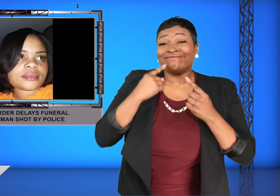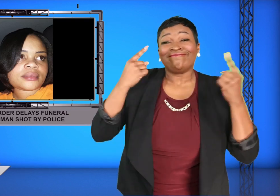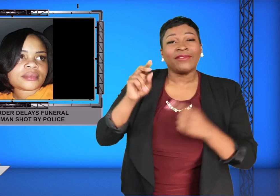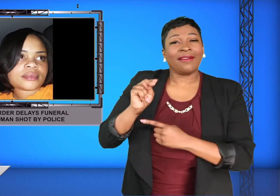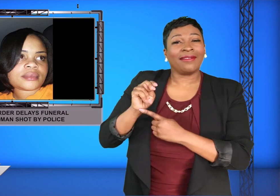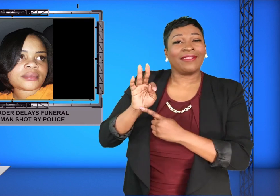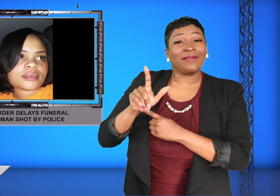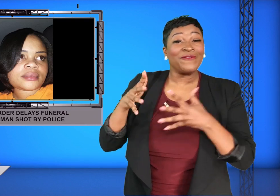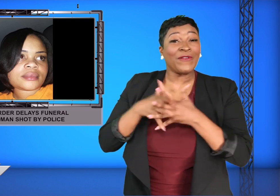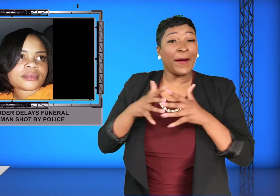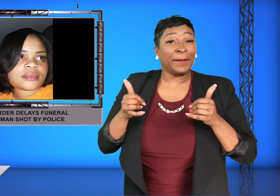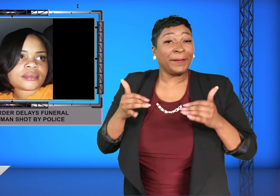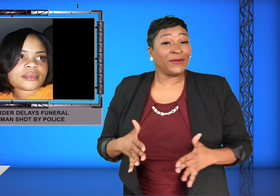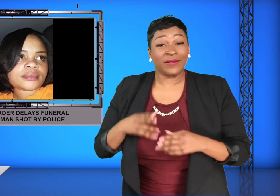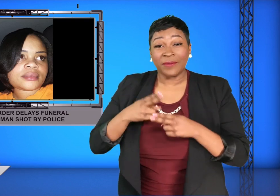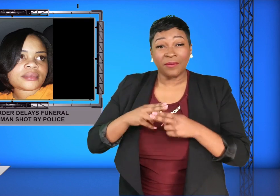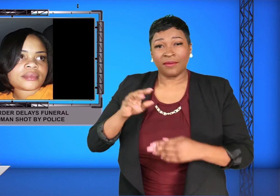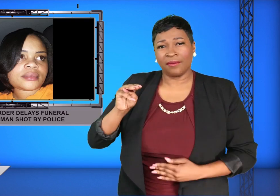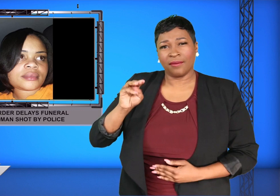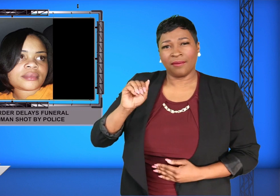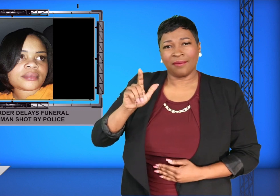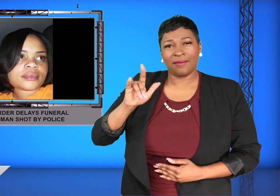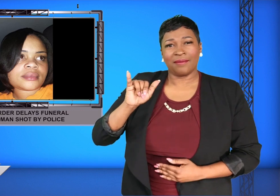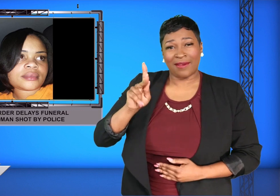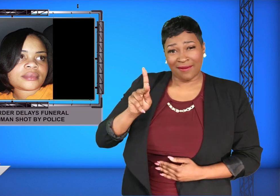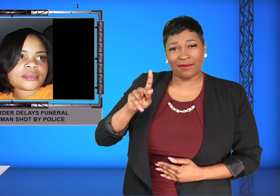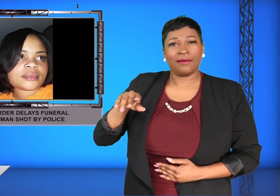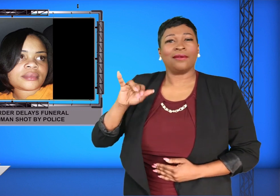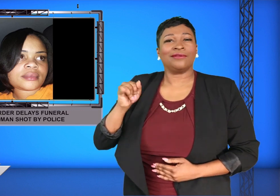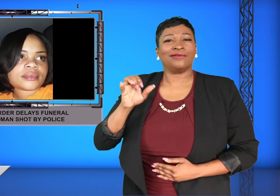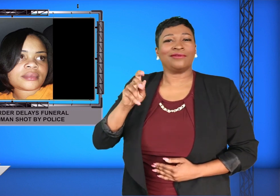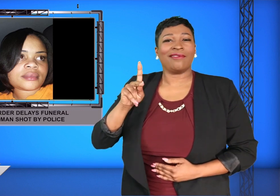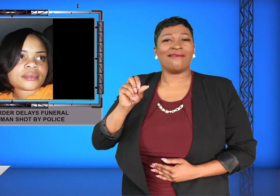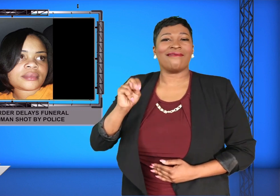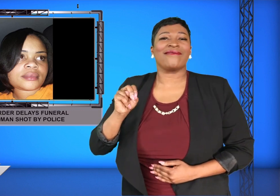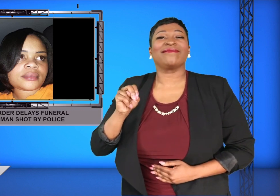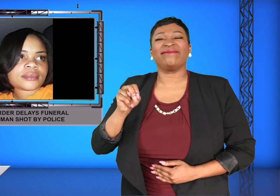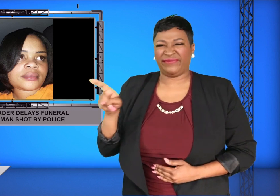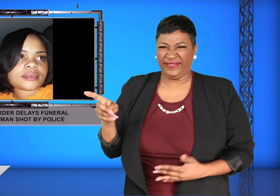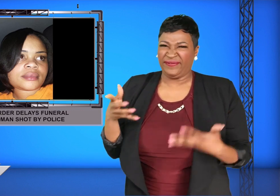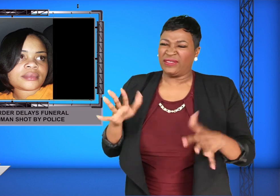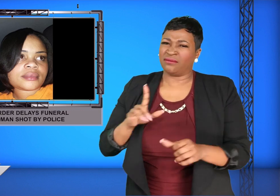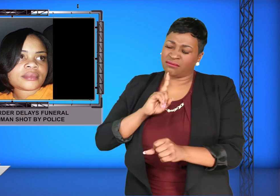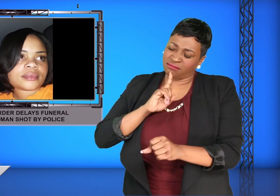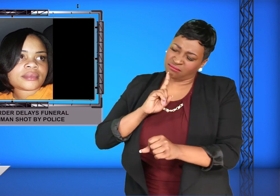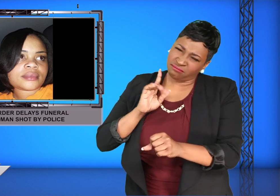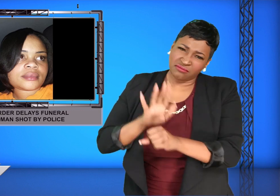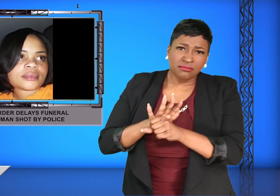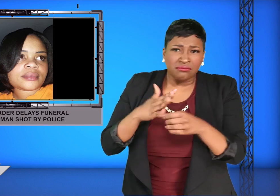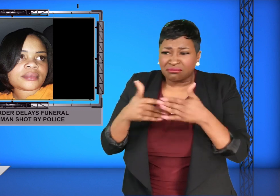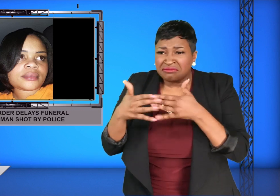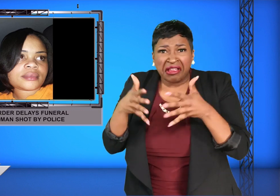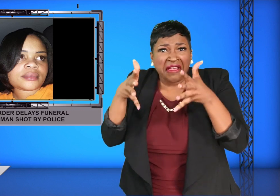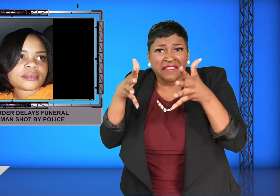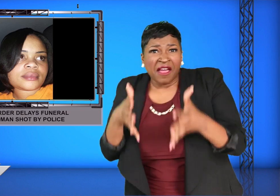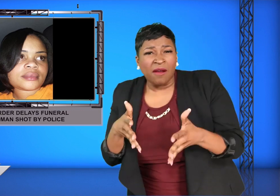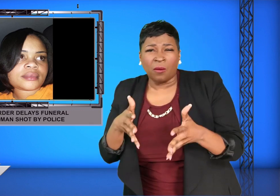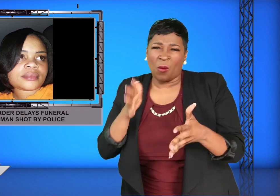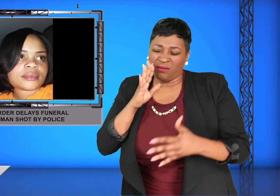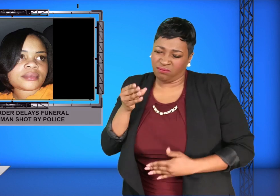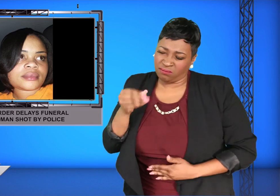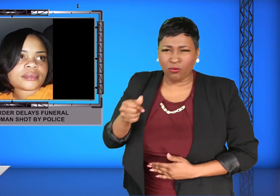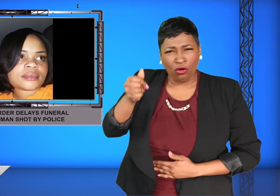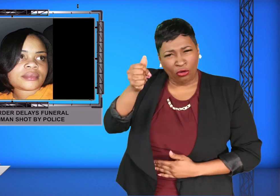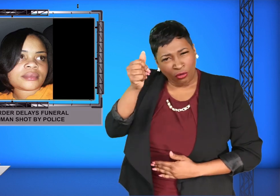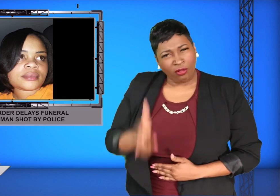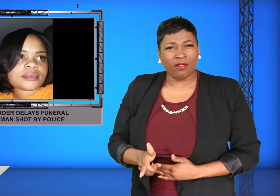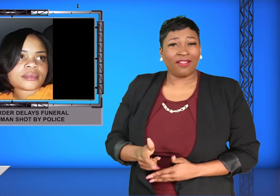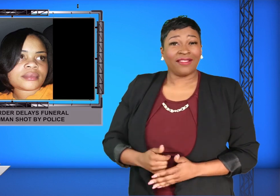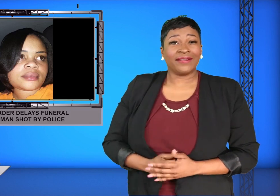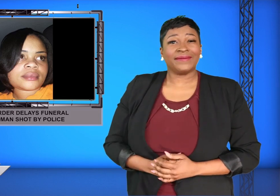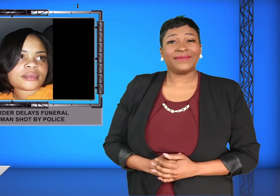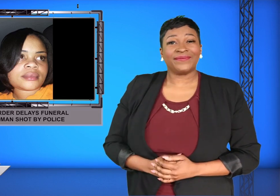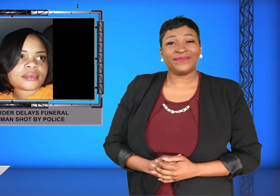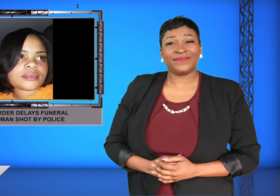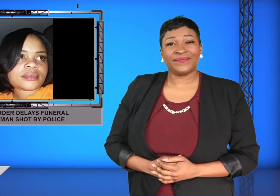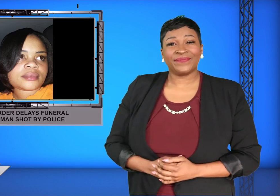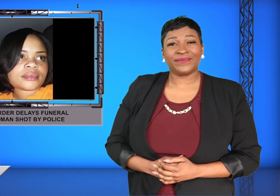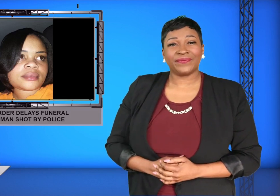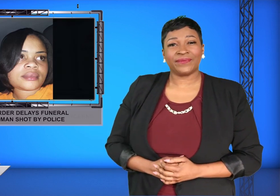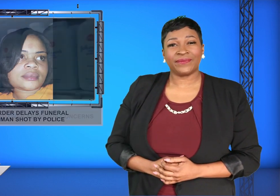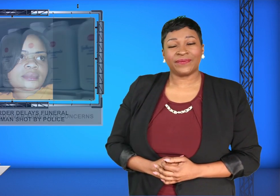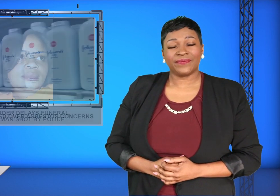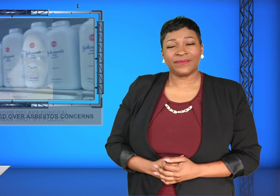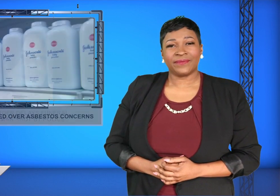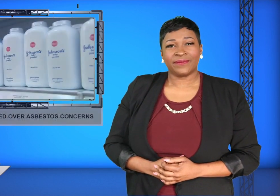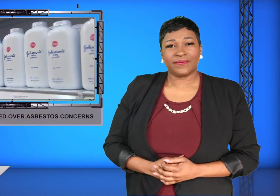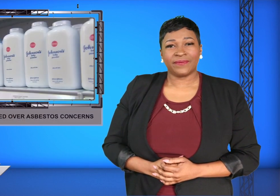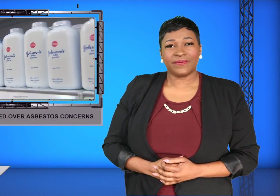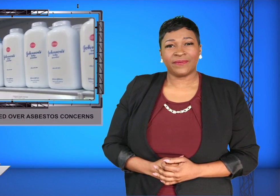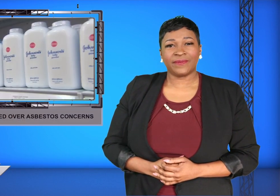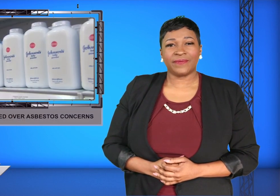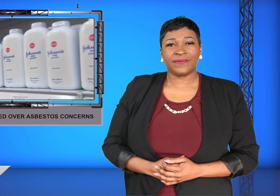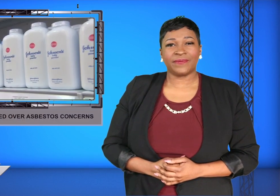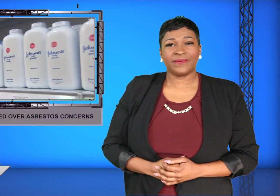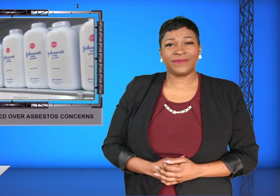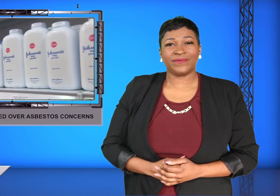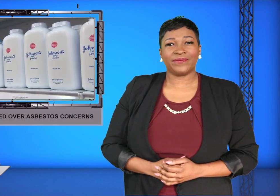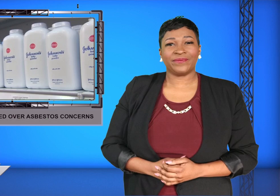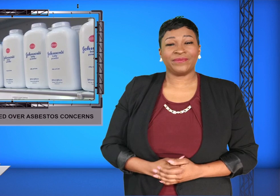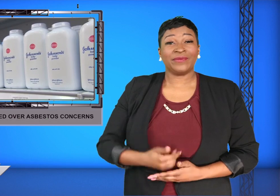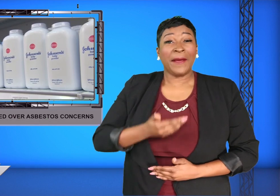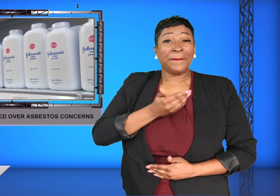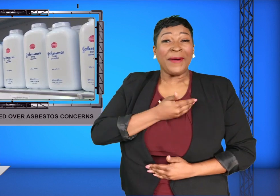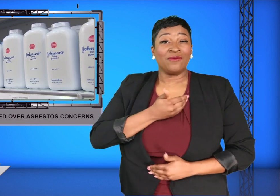NFL star Malik Jackson has committed to paying for the rest.